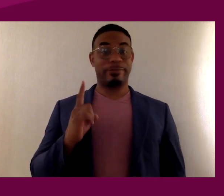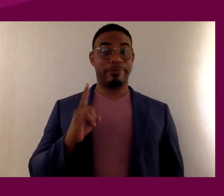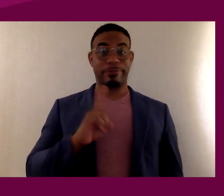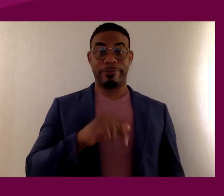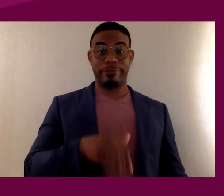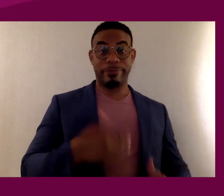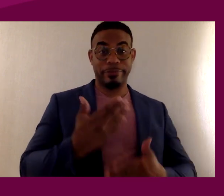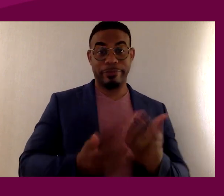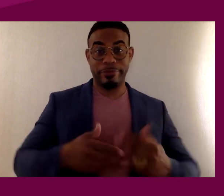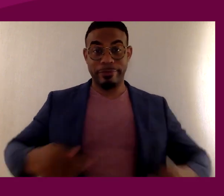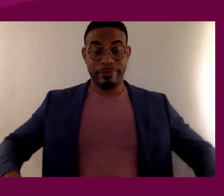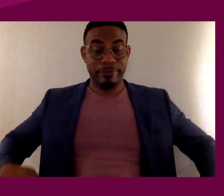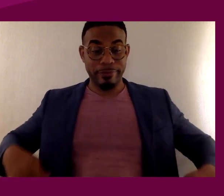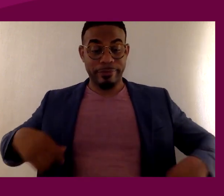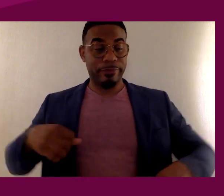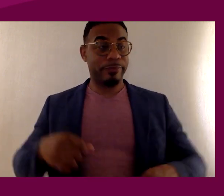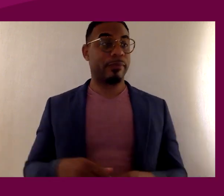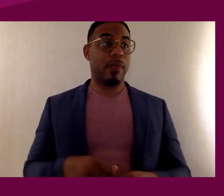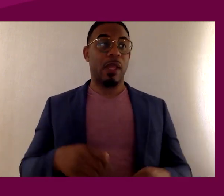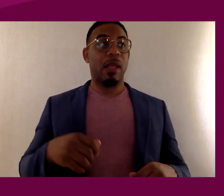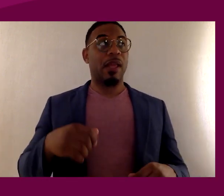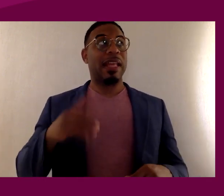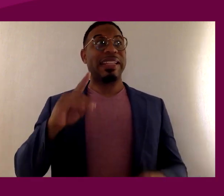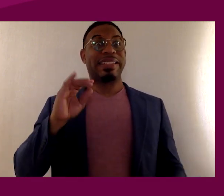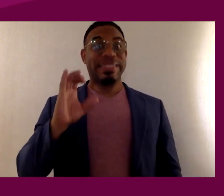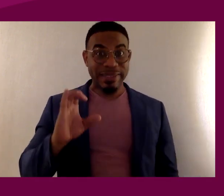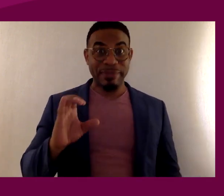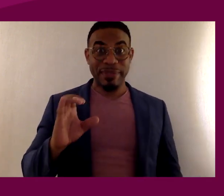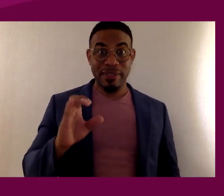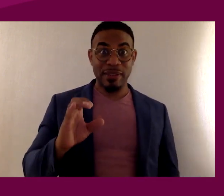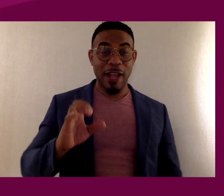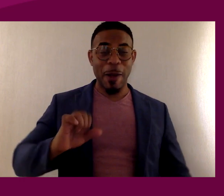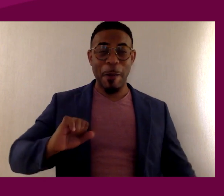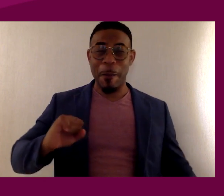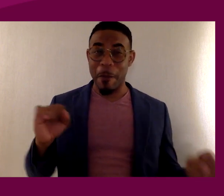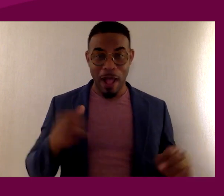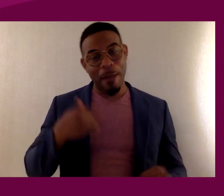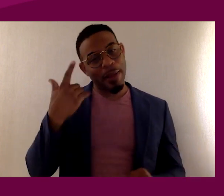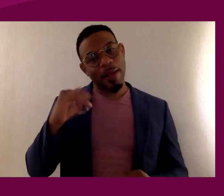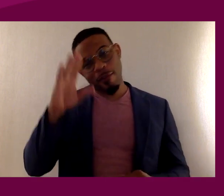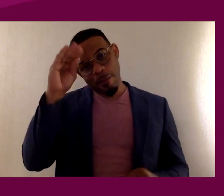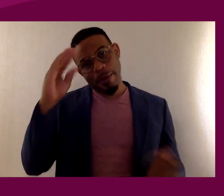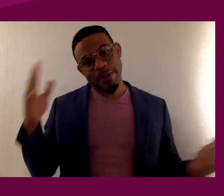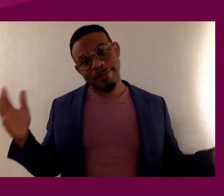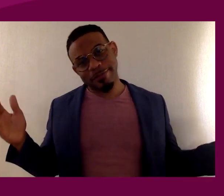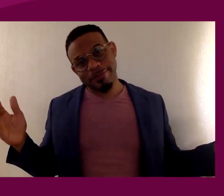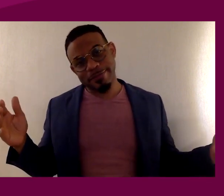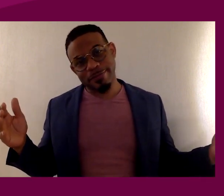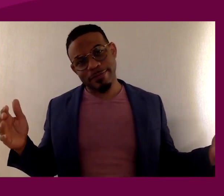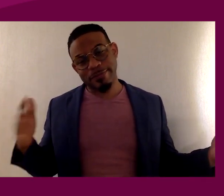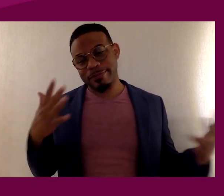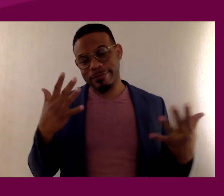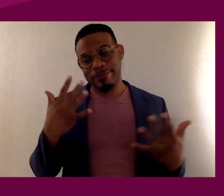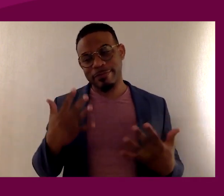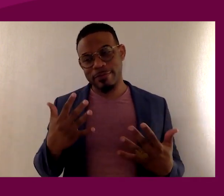I went by myself in manual wheelchair in December. I'm a California boy.